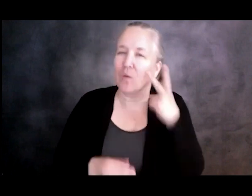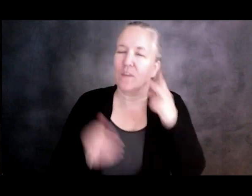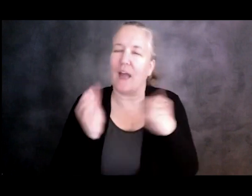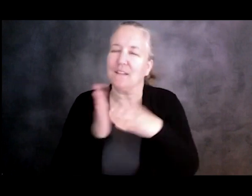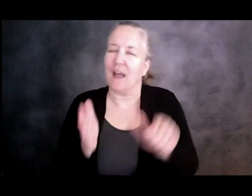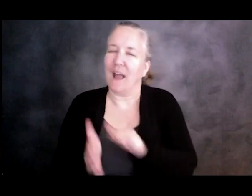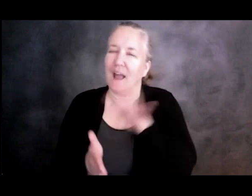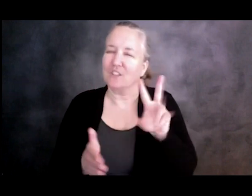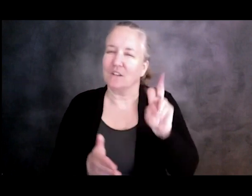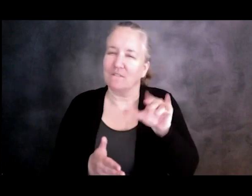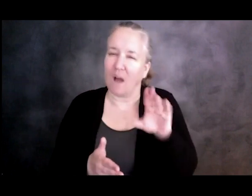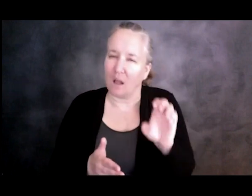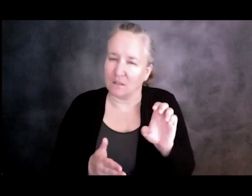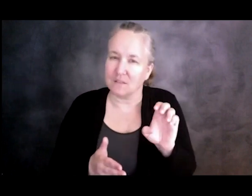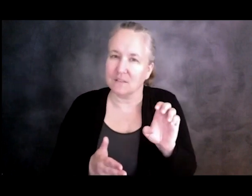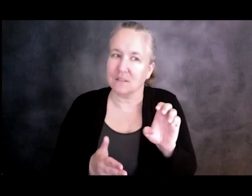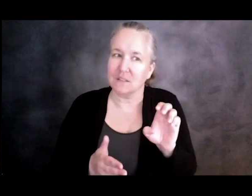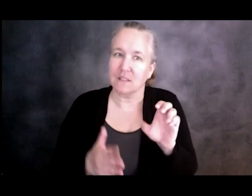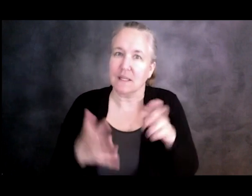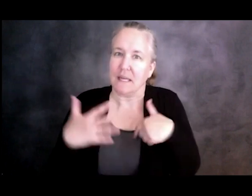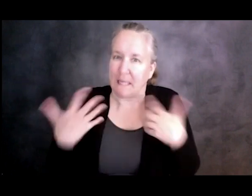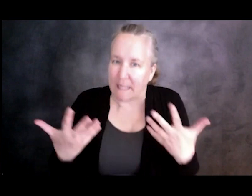I have no interest in ,, but we all had to do a little bit of it.